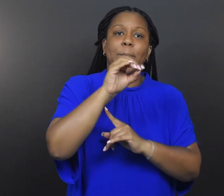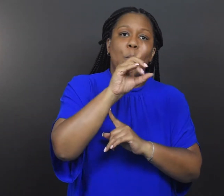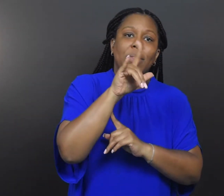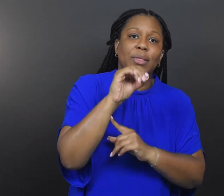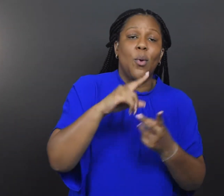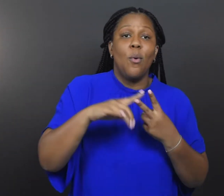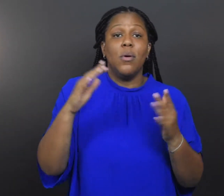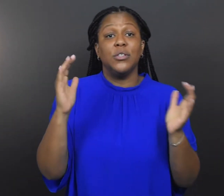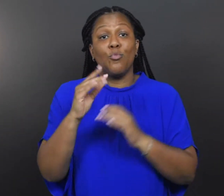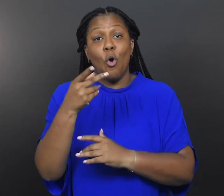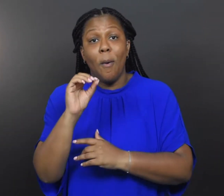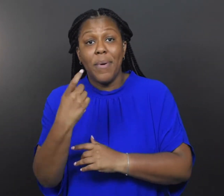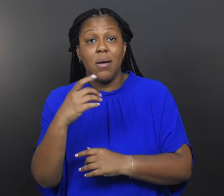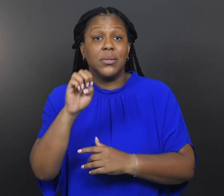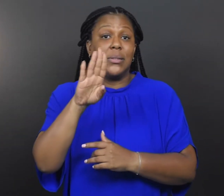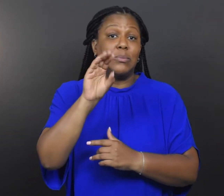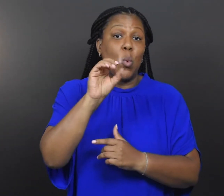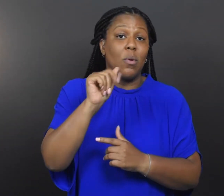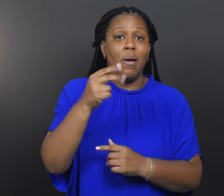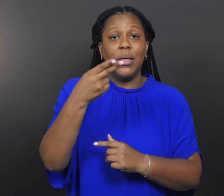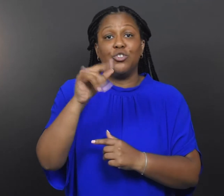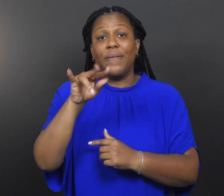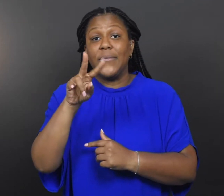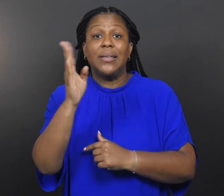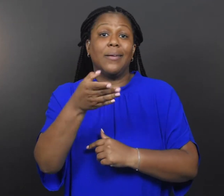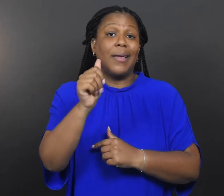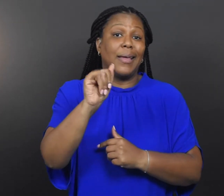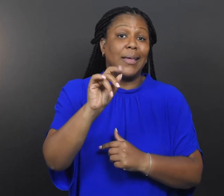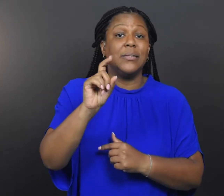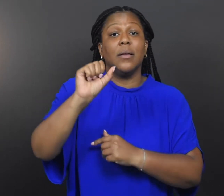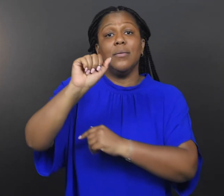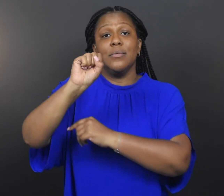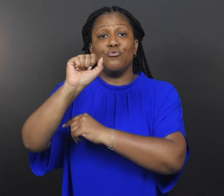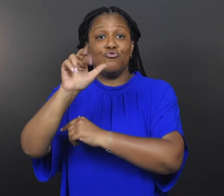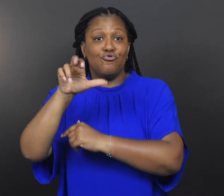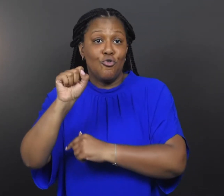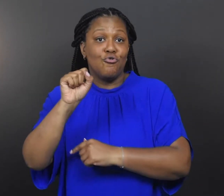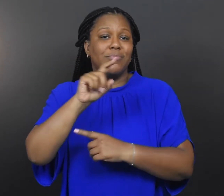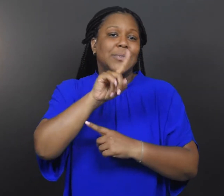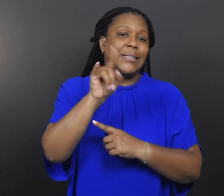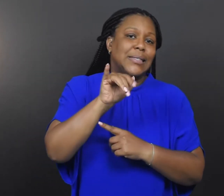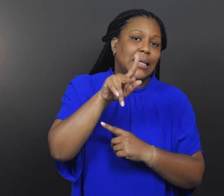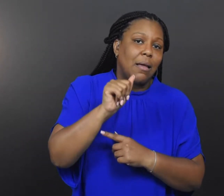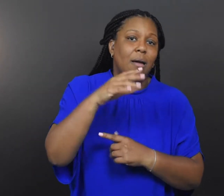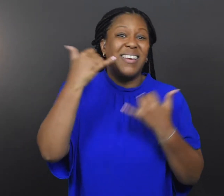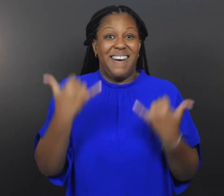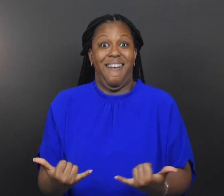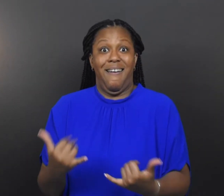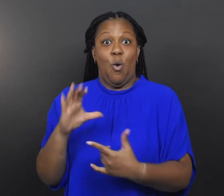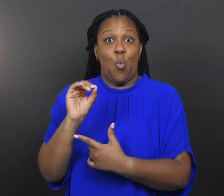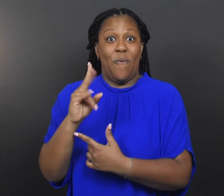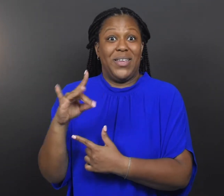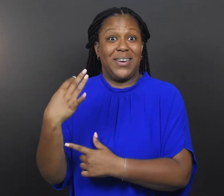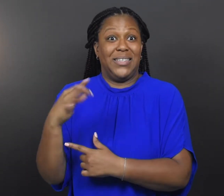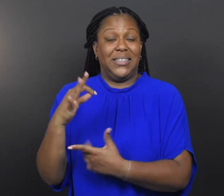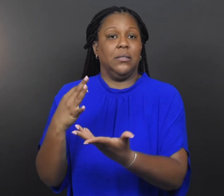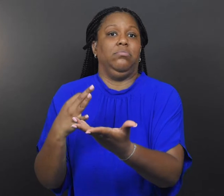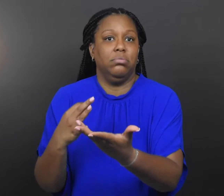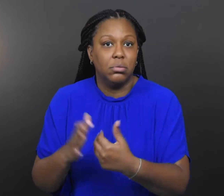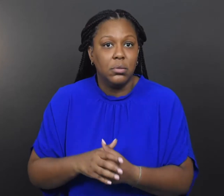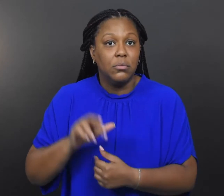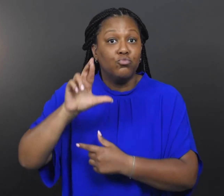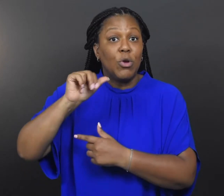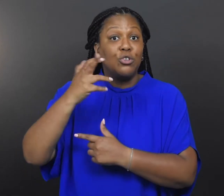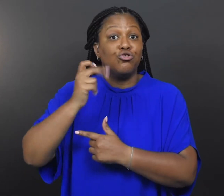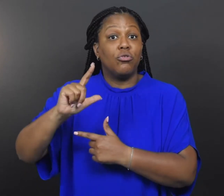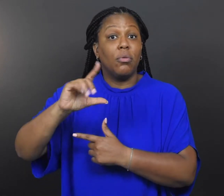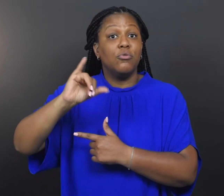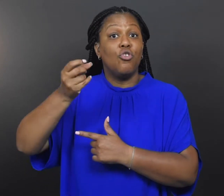like polio, smallpox, Ebola, HIV/AIDS, SARS, Zika, and now COVID-19.